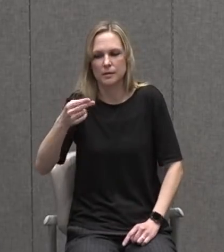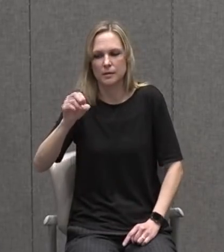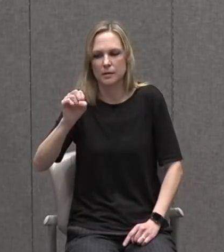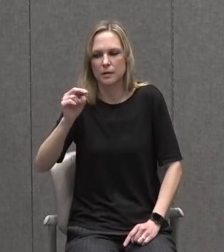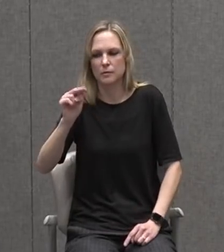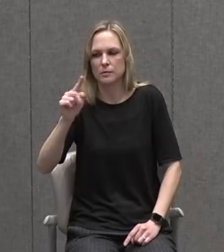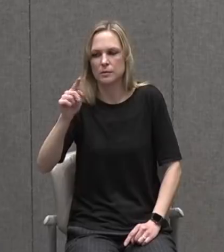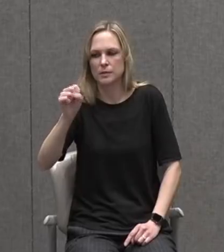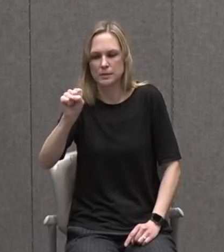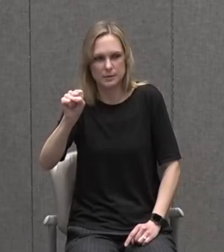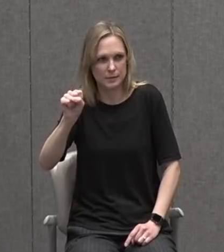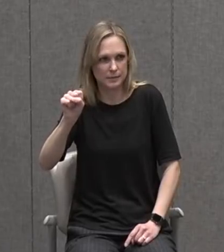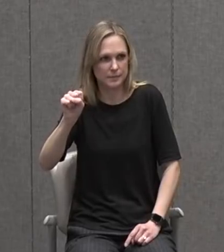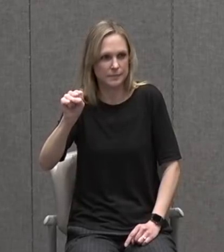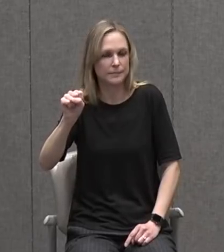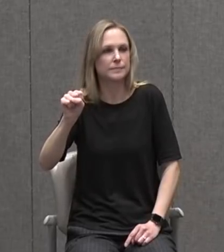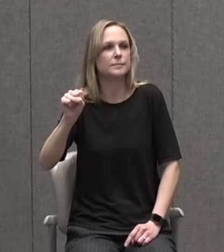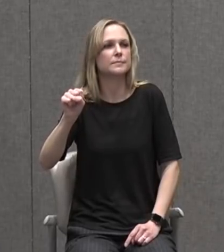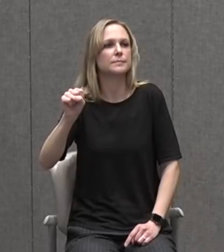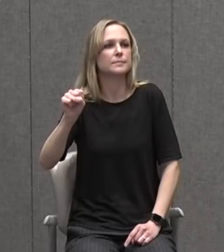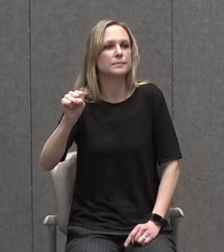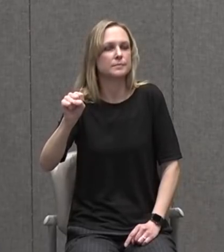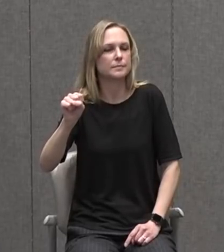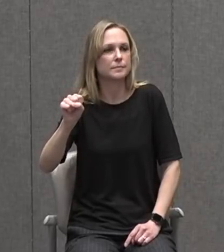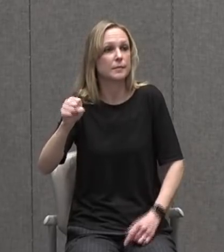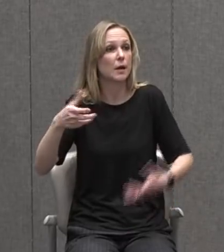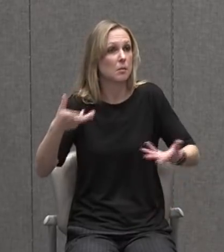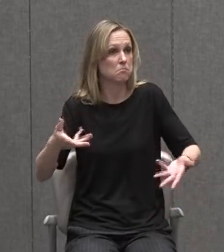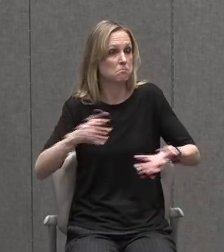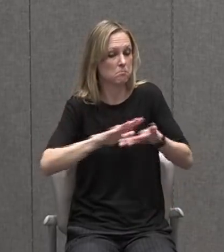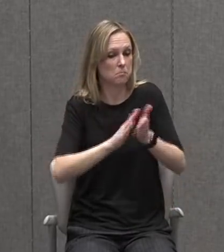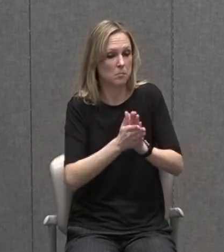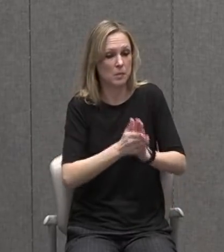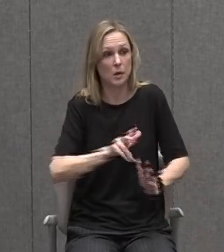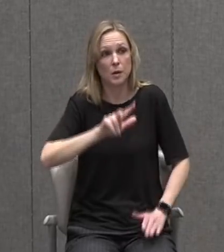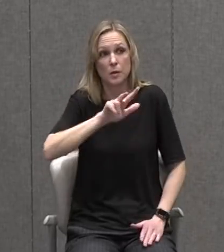by adding our five there, and that makes our number 39.345.